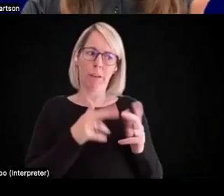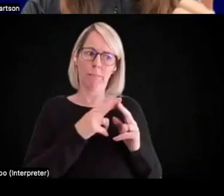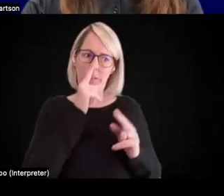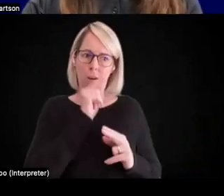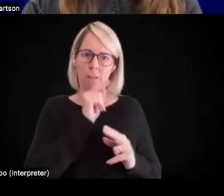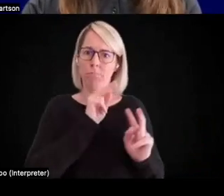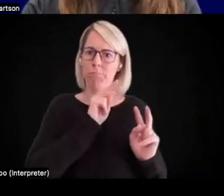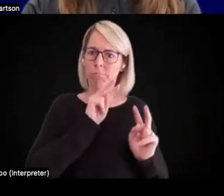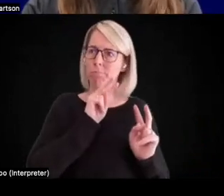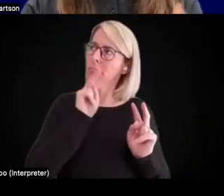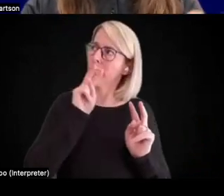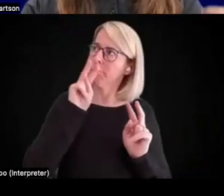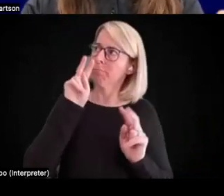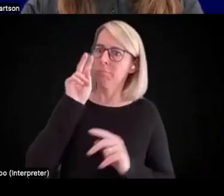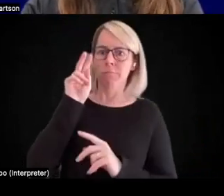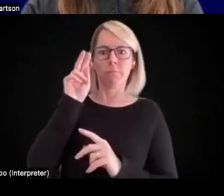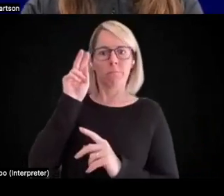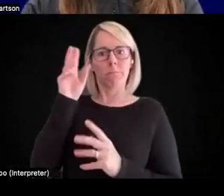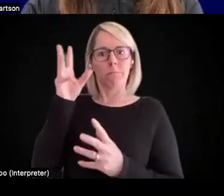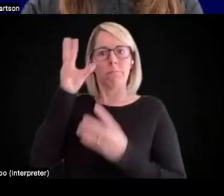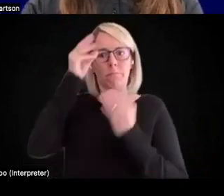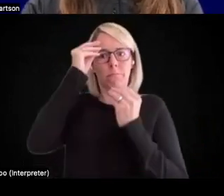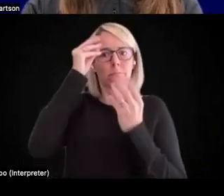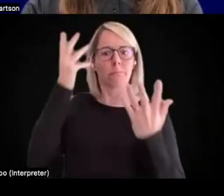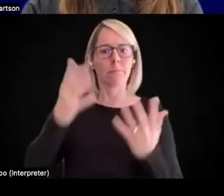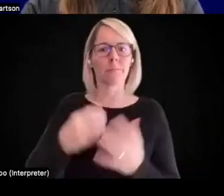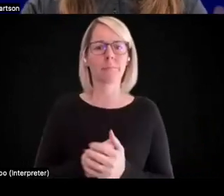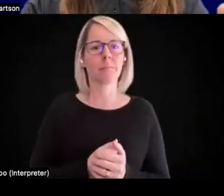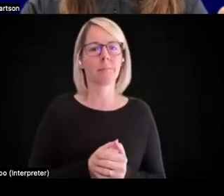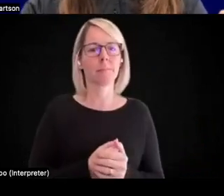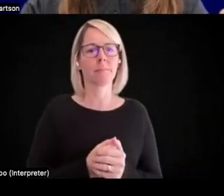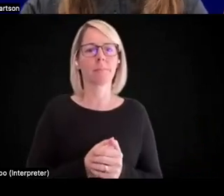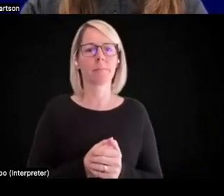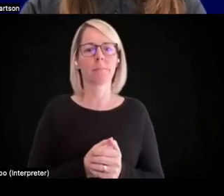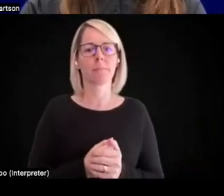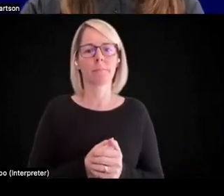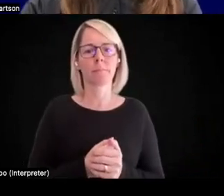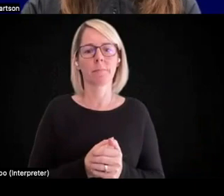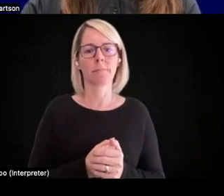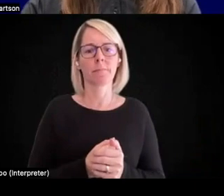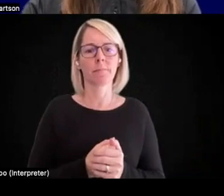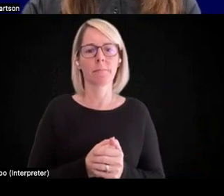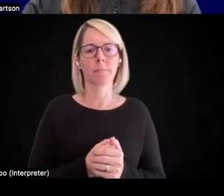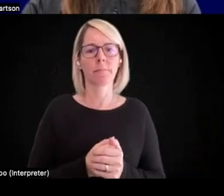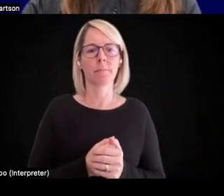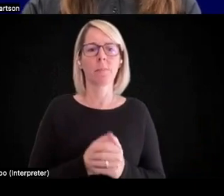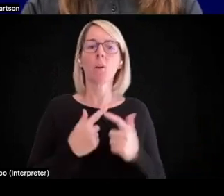So, now we've got notice because it has been delivered in a tactile way,